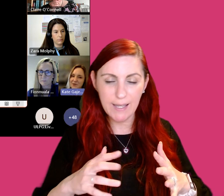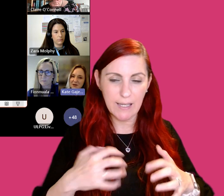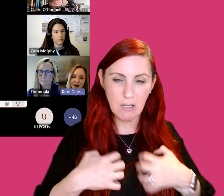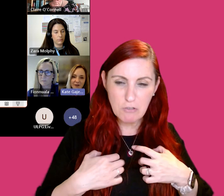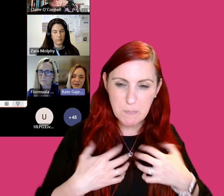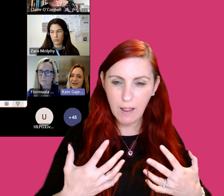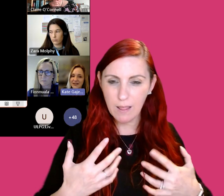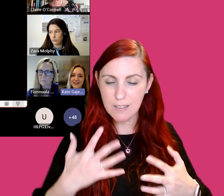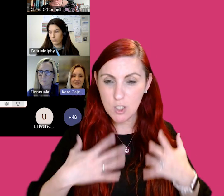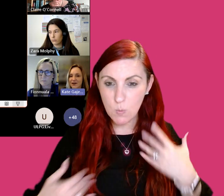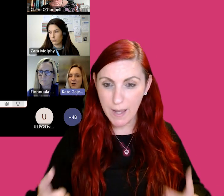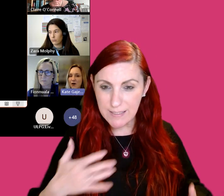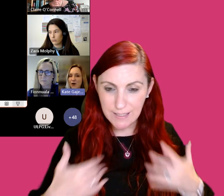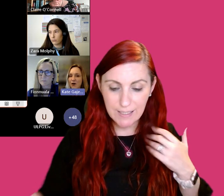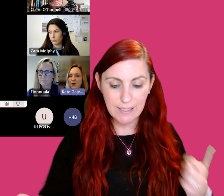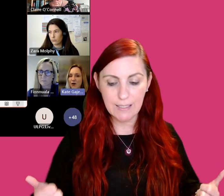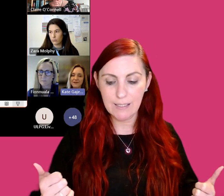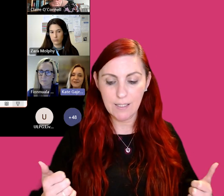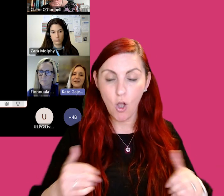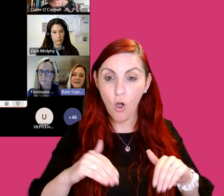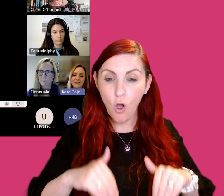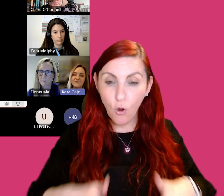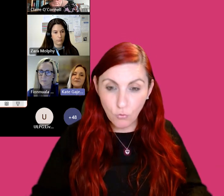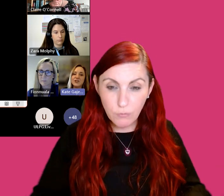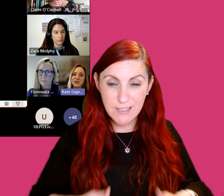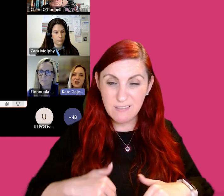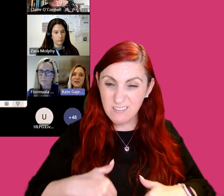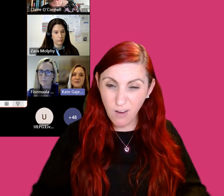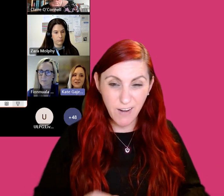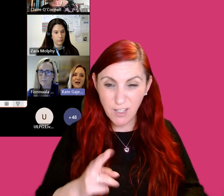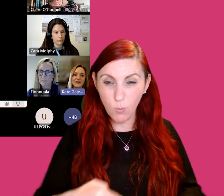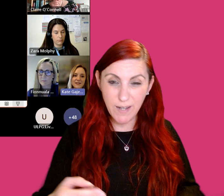extremely hungry you can eat the whole fridge everything that is in the fridge just to tackle